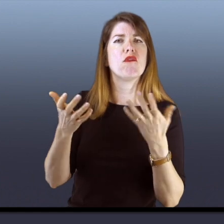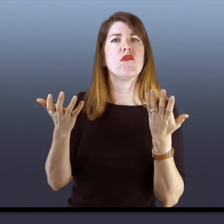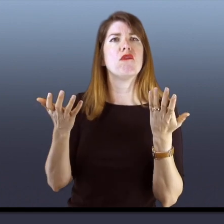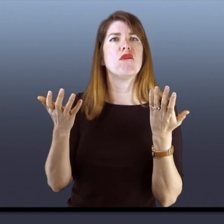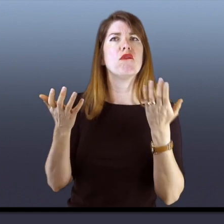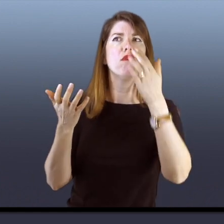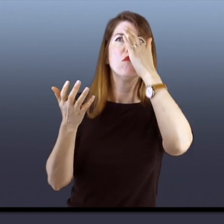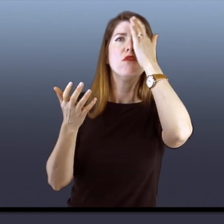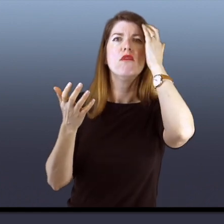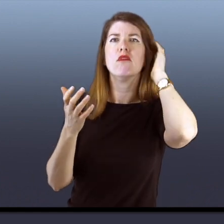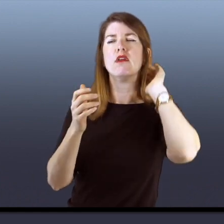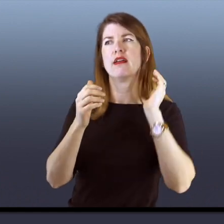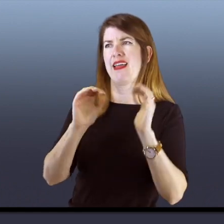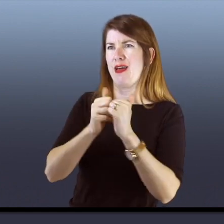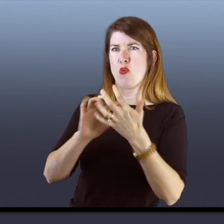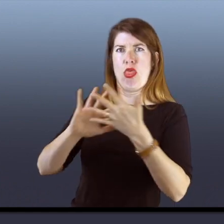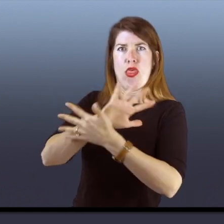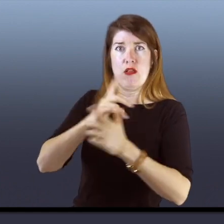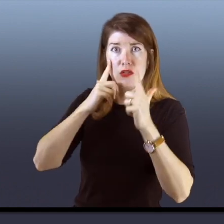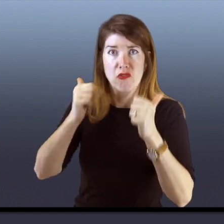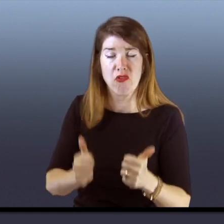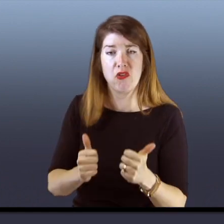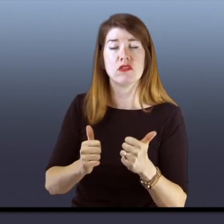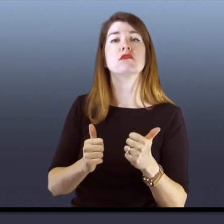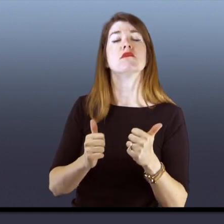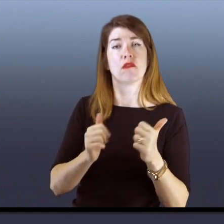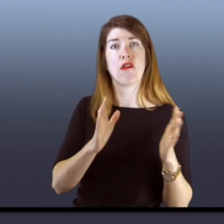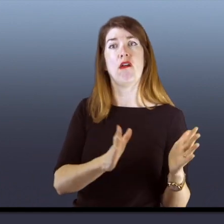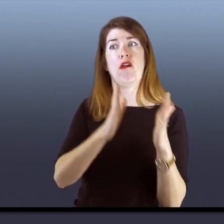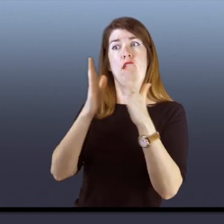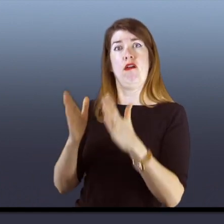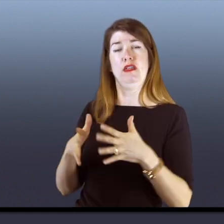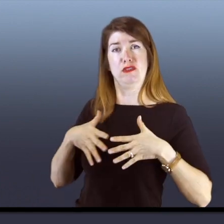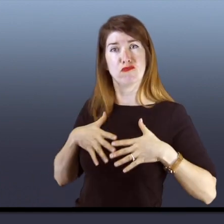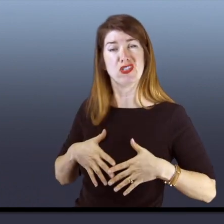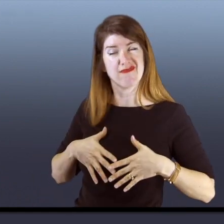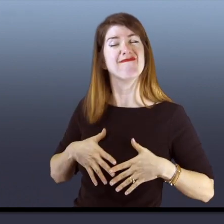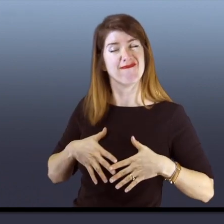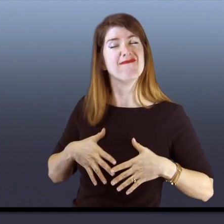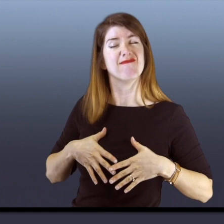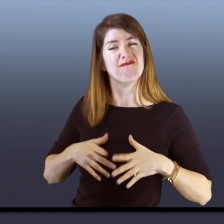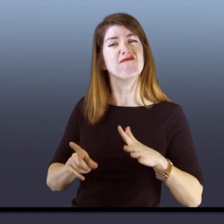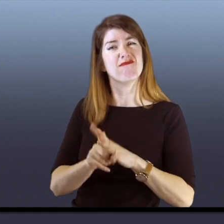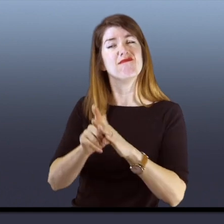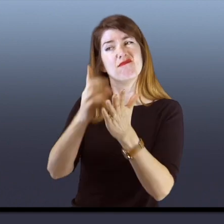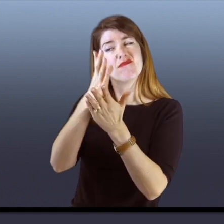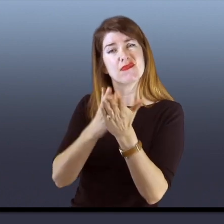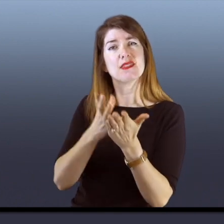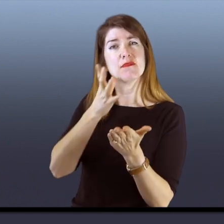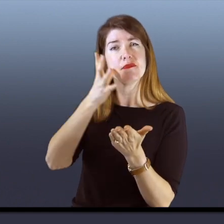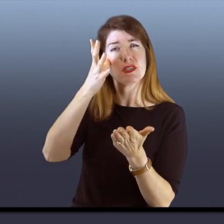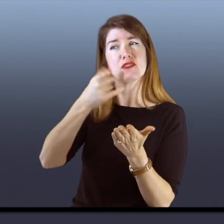Depression is also a very real symptom that some hearing parents also experience, and then finally acceptance.